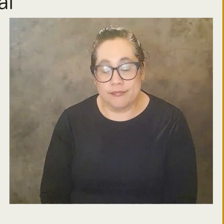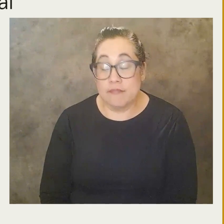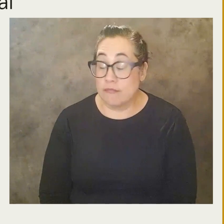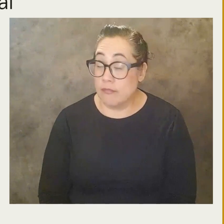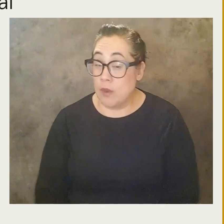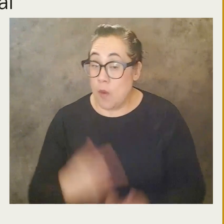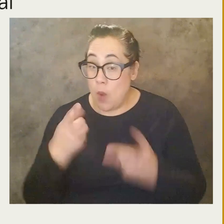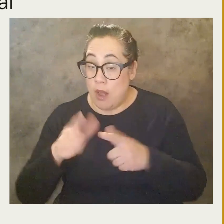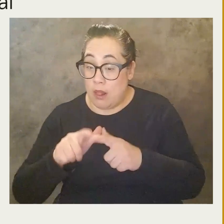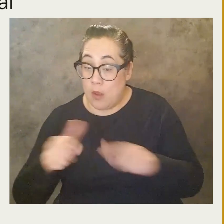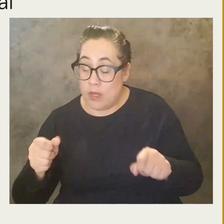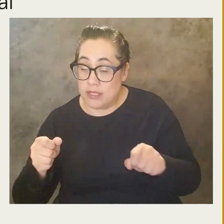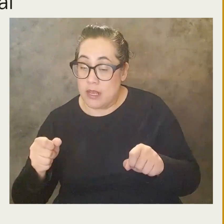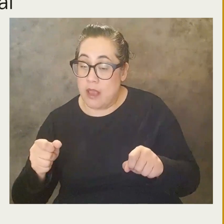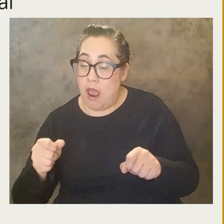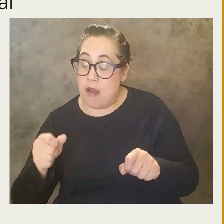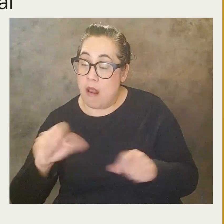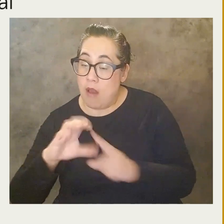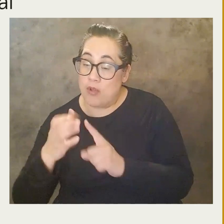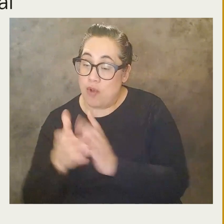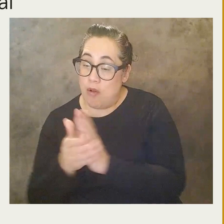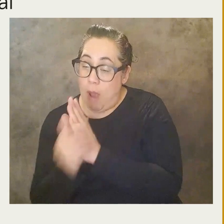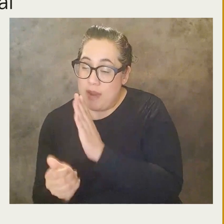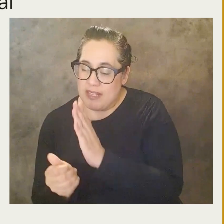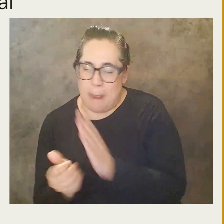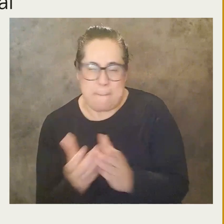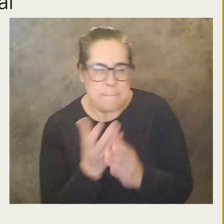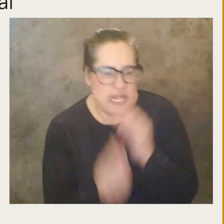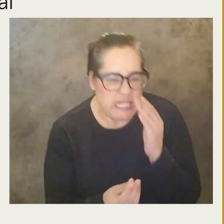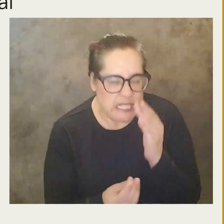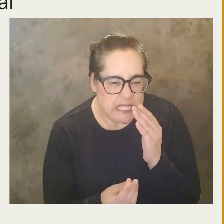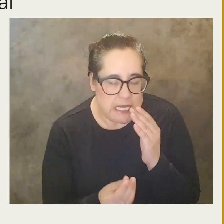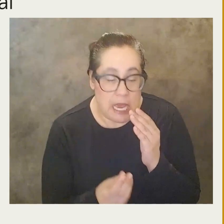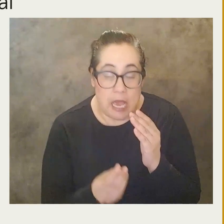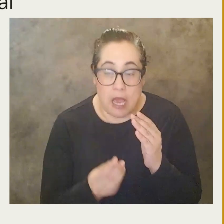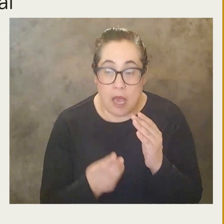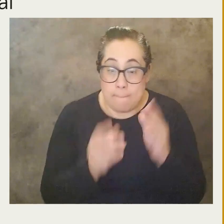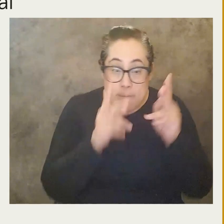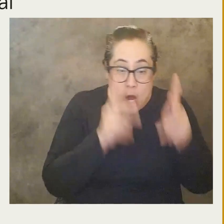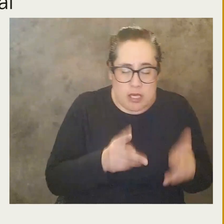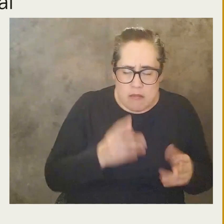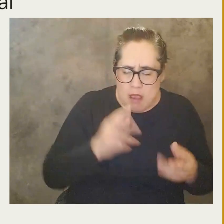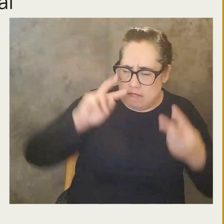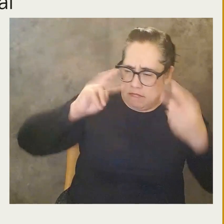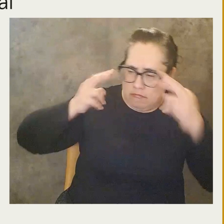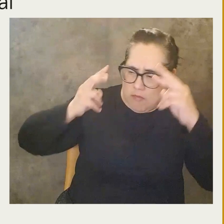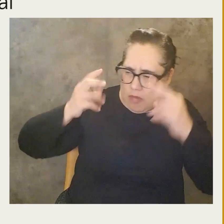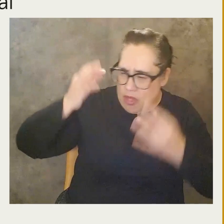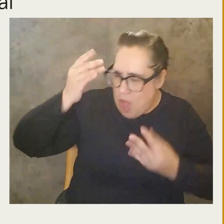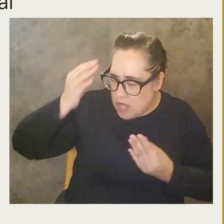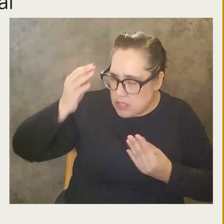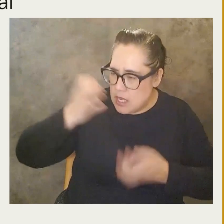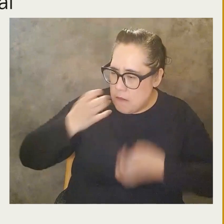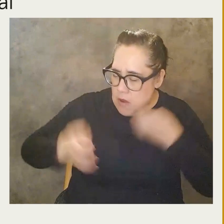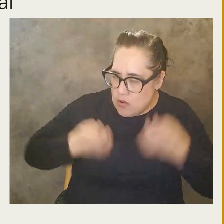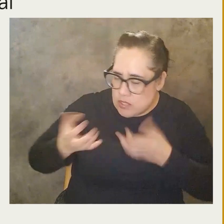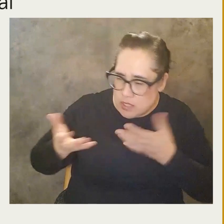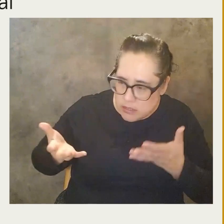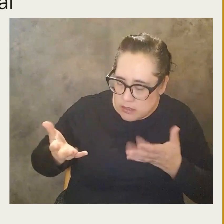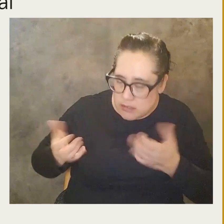When linguistic and cultural competence are missing, a speaker may misunderstand thoughts or ...